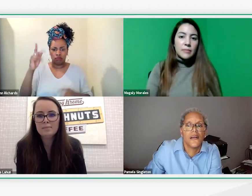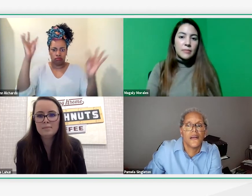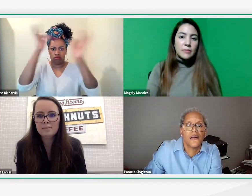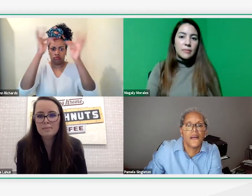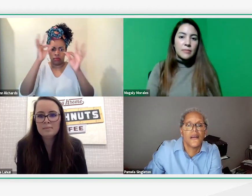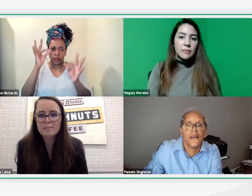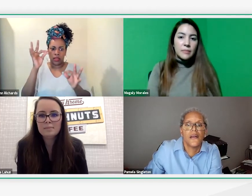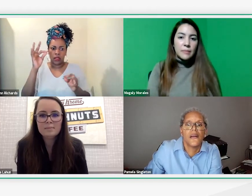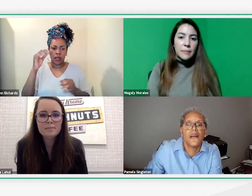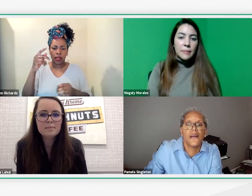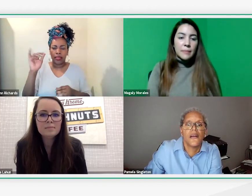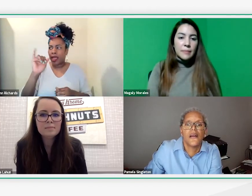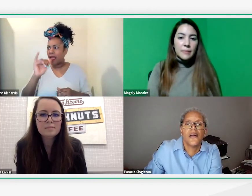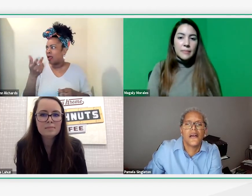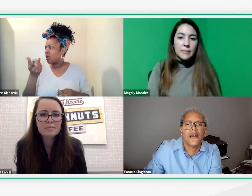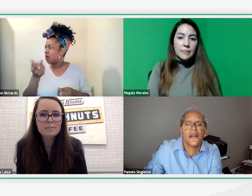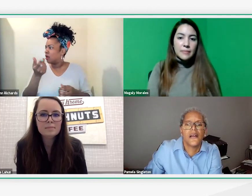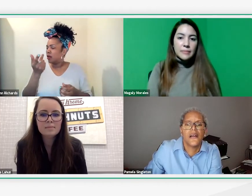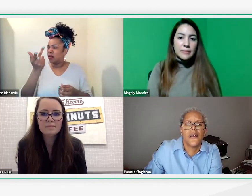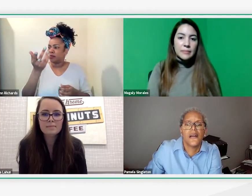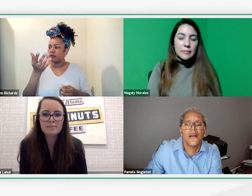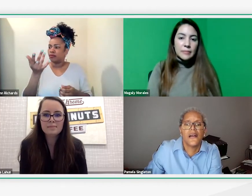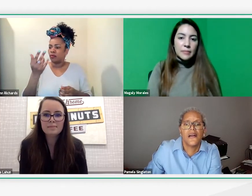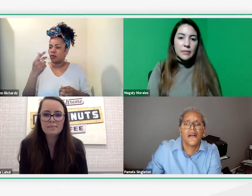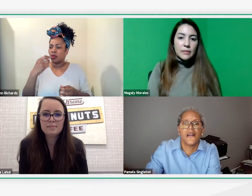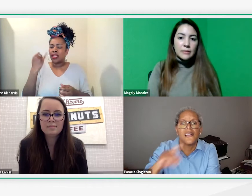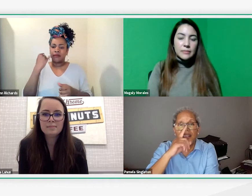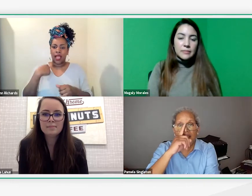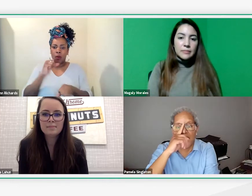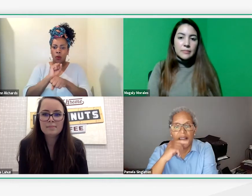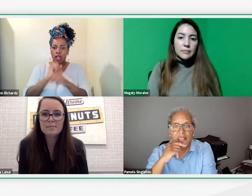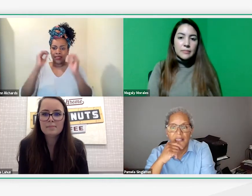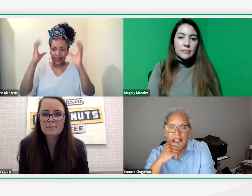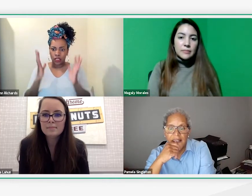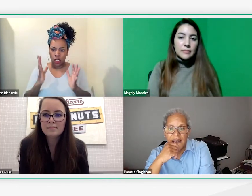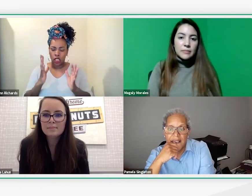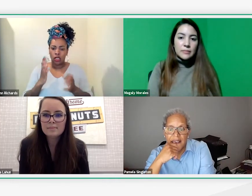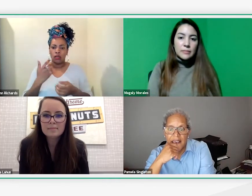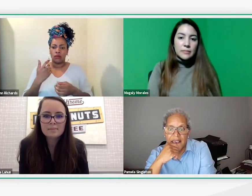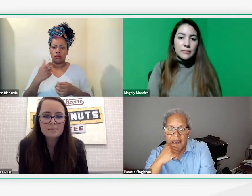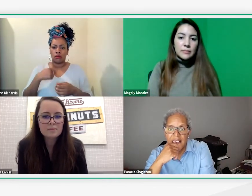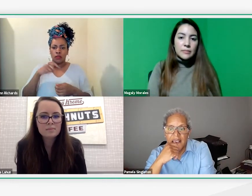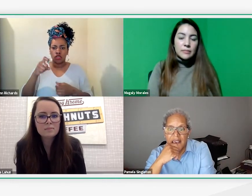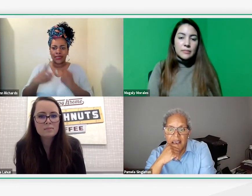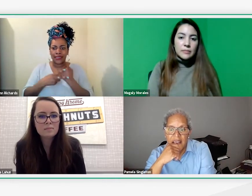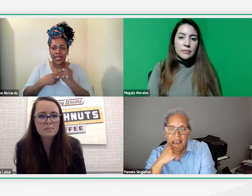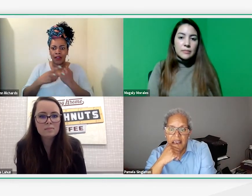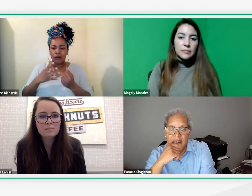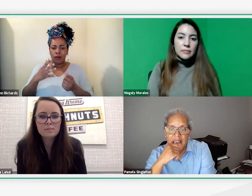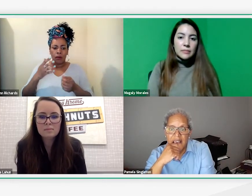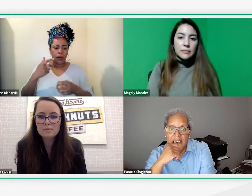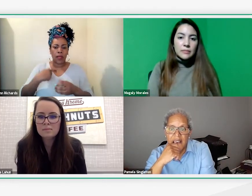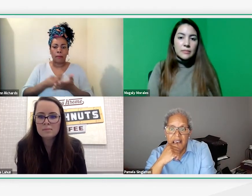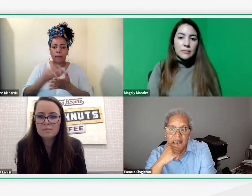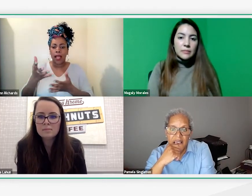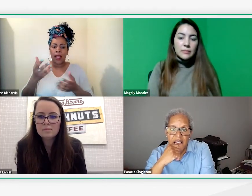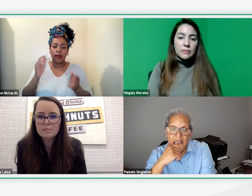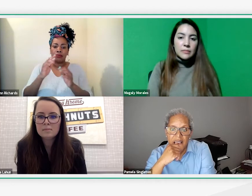Many people are unclear. Let's say I'm a teacher.